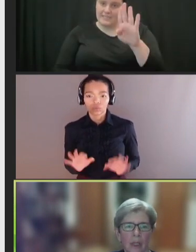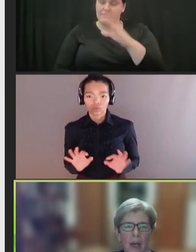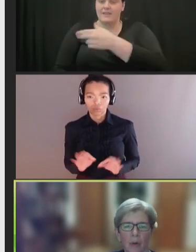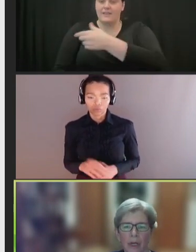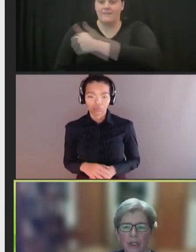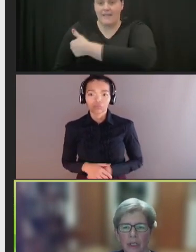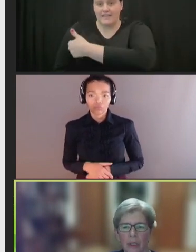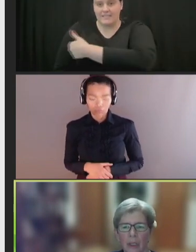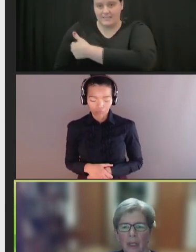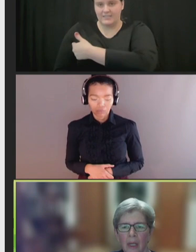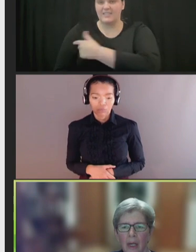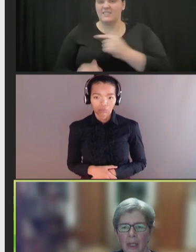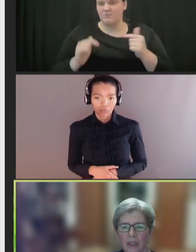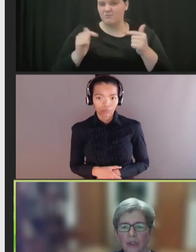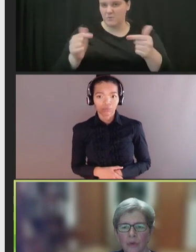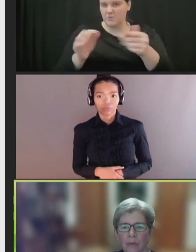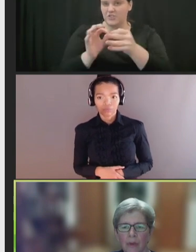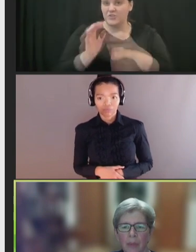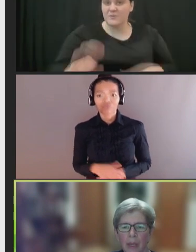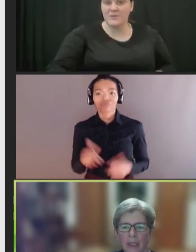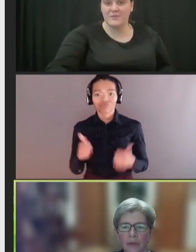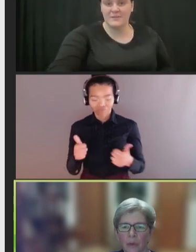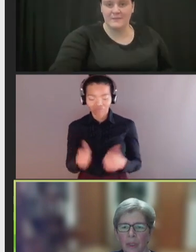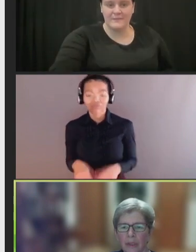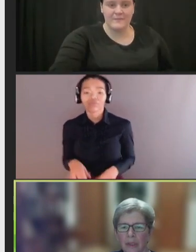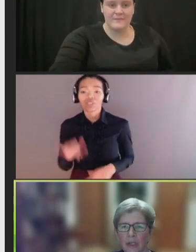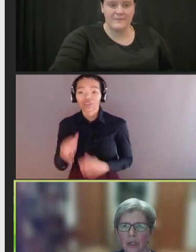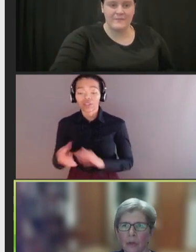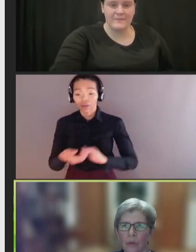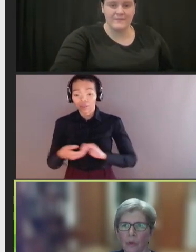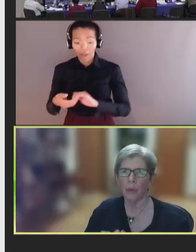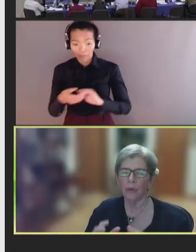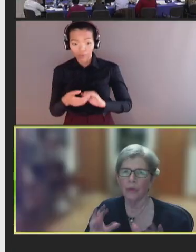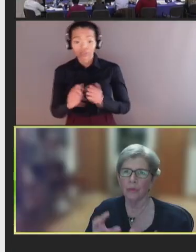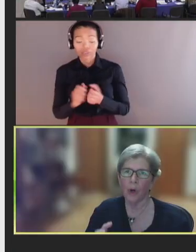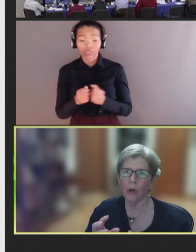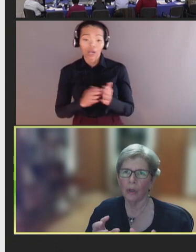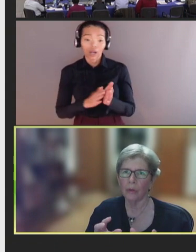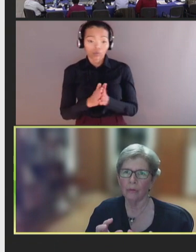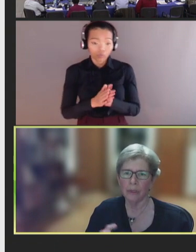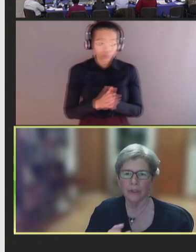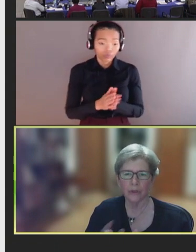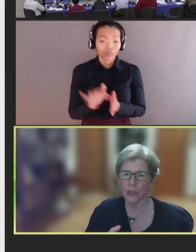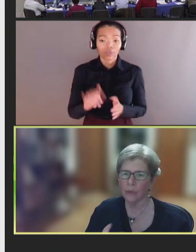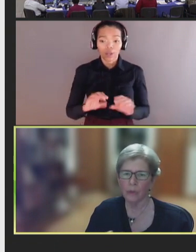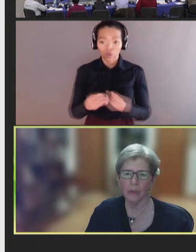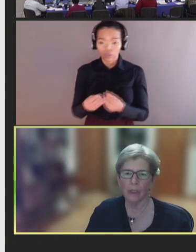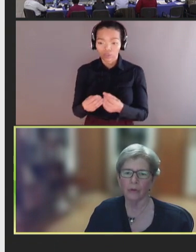collaboration that's driven by this organization through both small research communities or